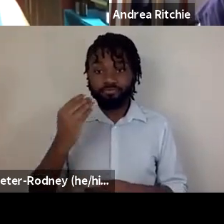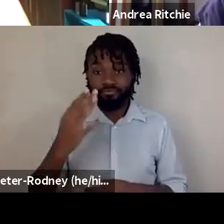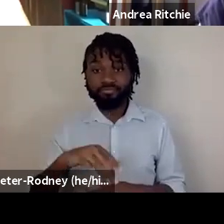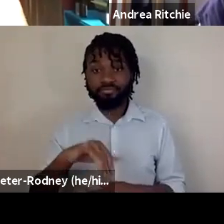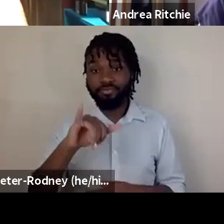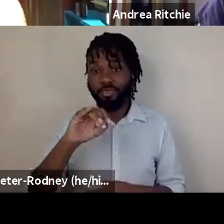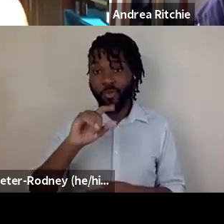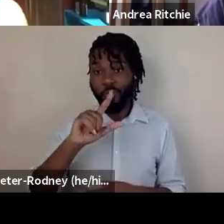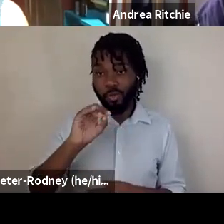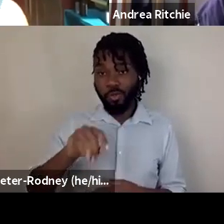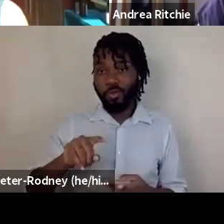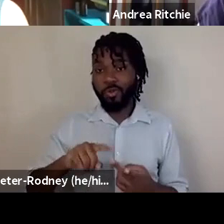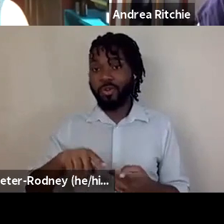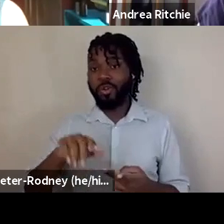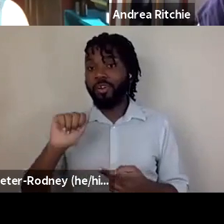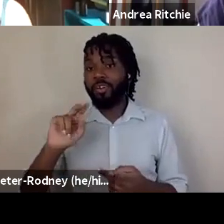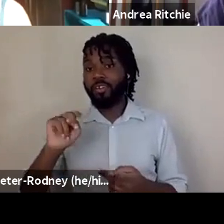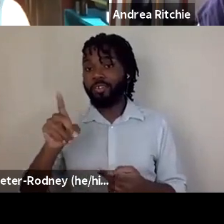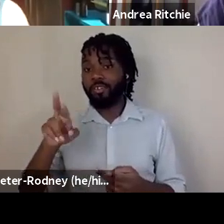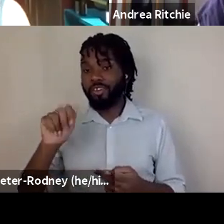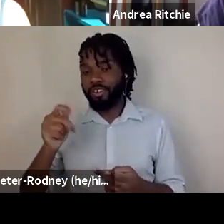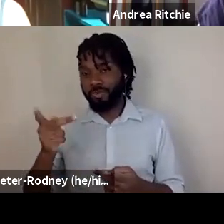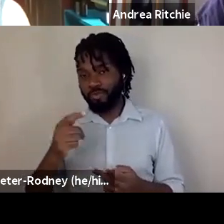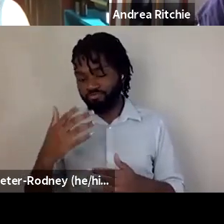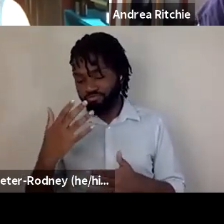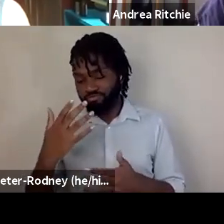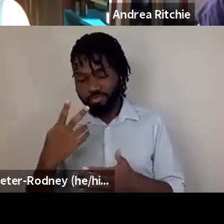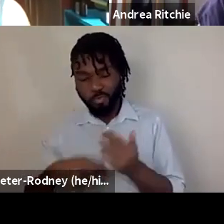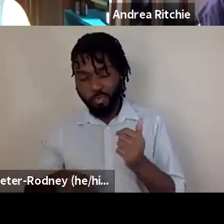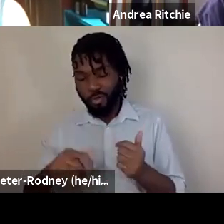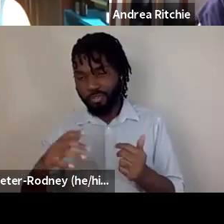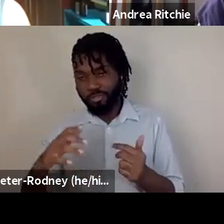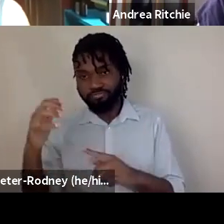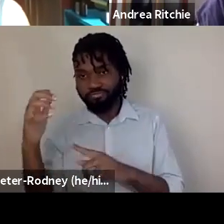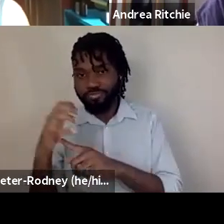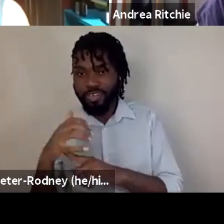Also you, Leah, just saying. Just super grateful, again, to be in this space.